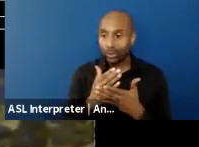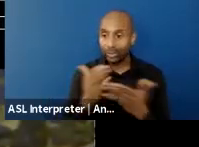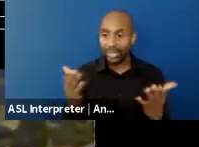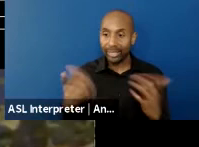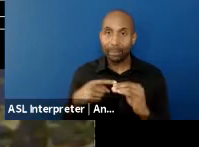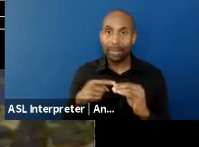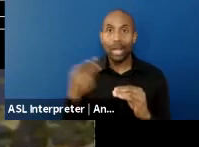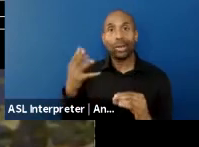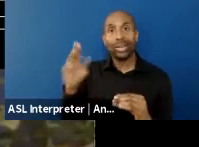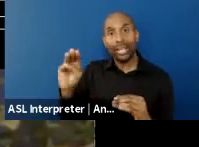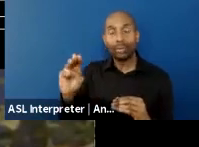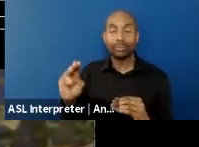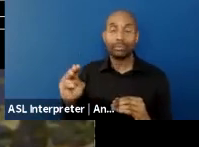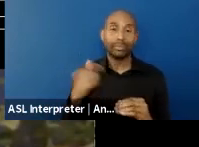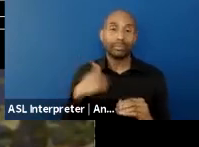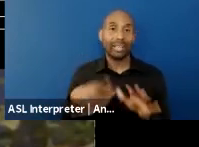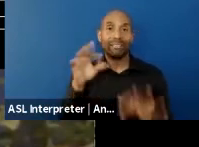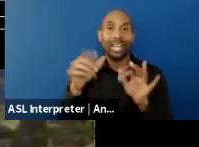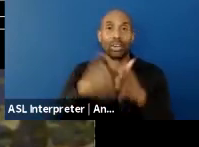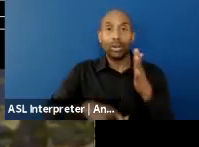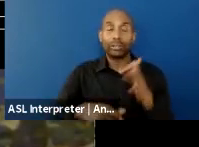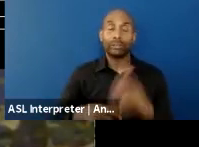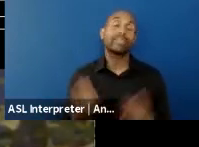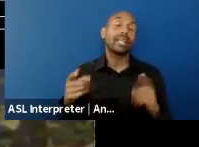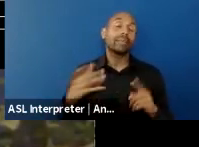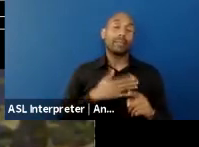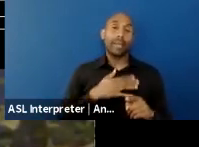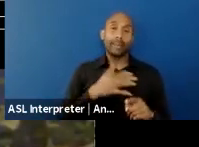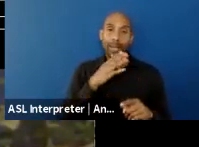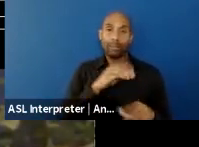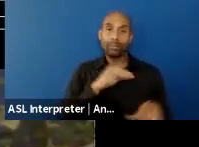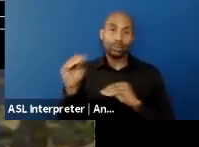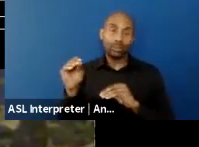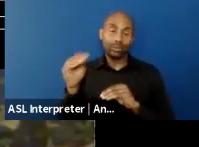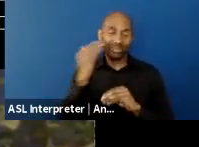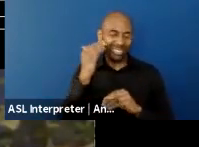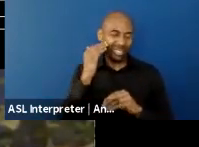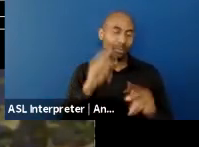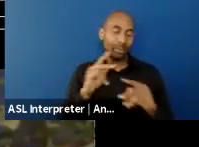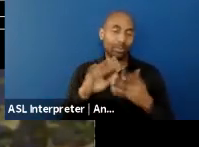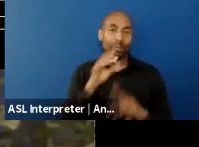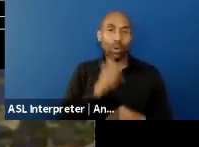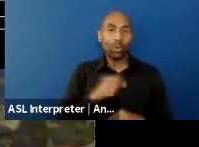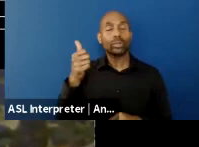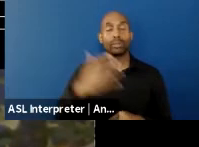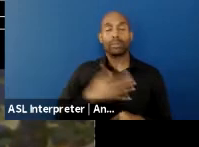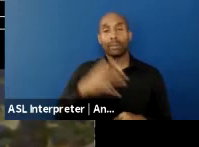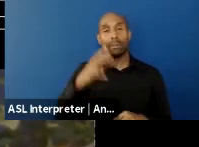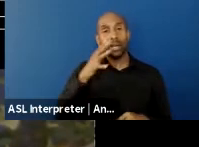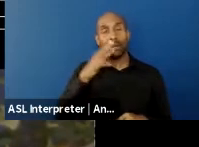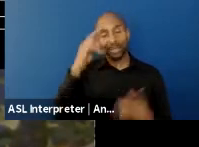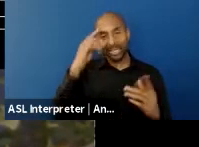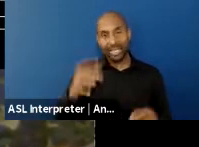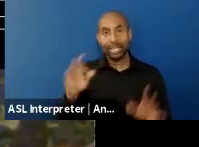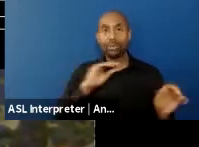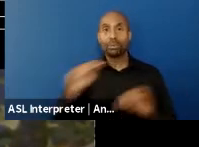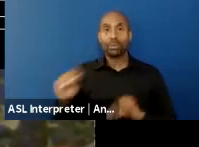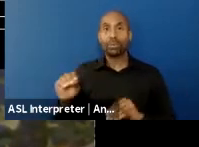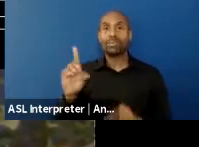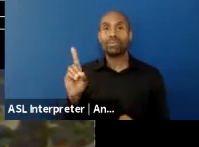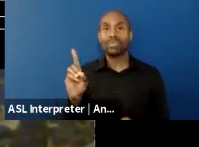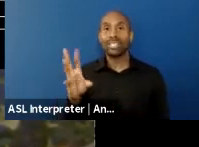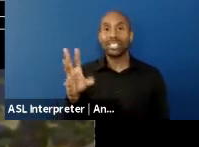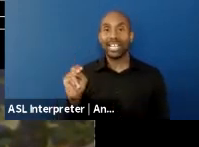My mom was moving downtown into Baltimore.